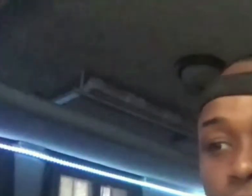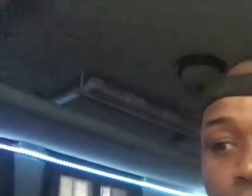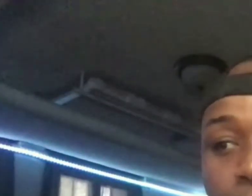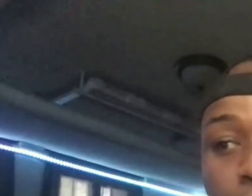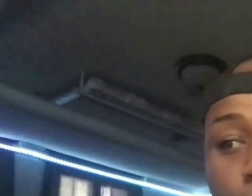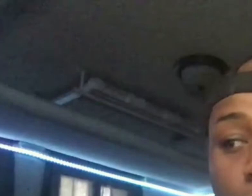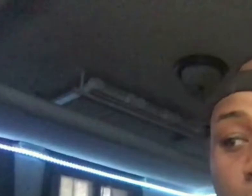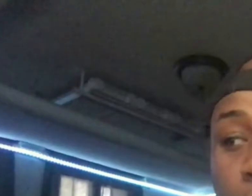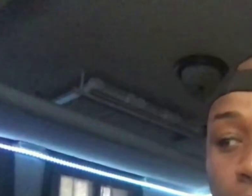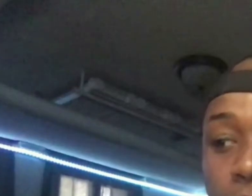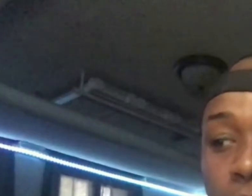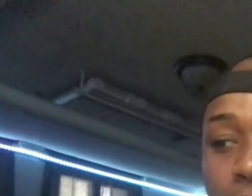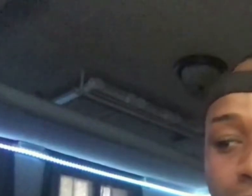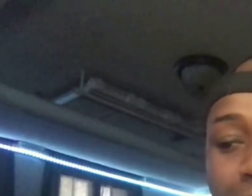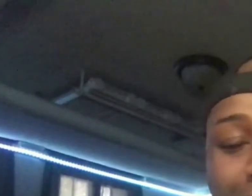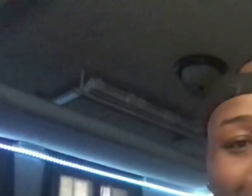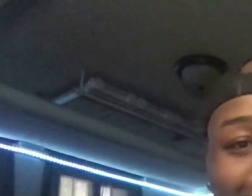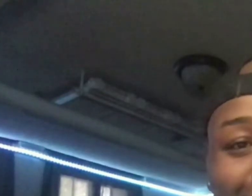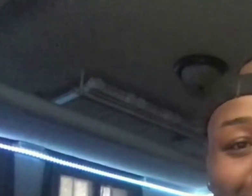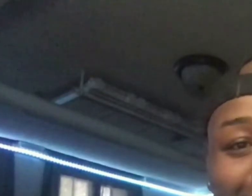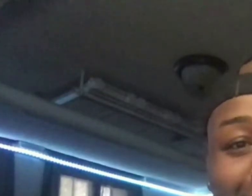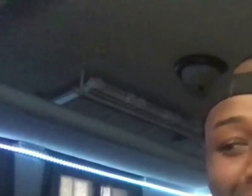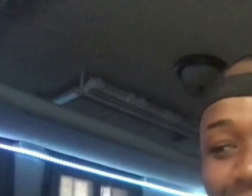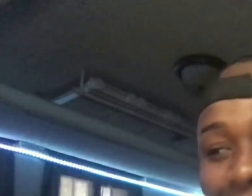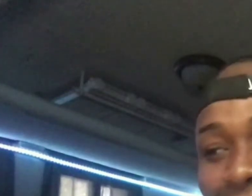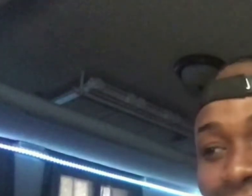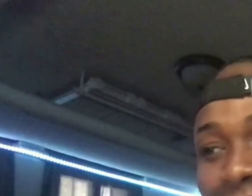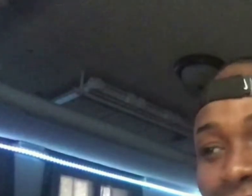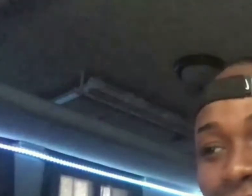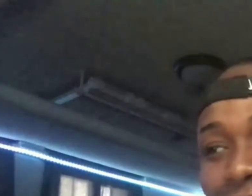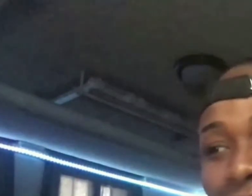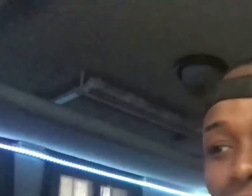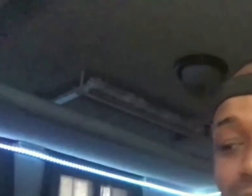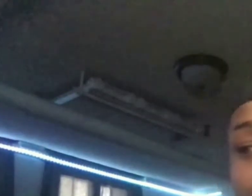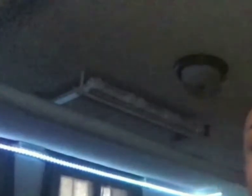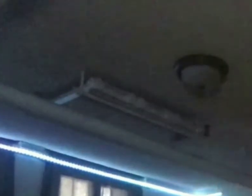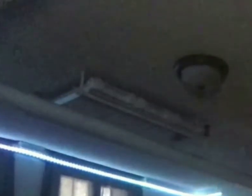it's been it's been pretty good thank you so much for joining i appreciate this a lot